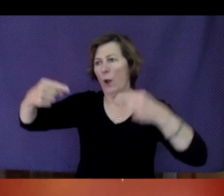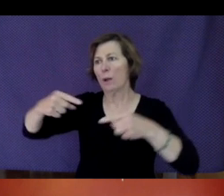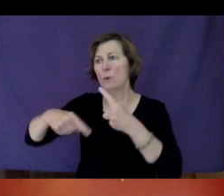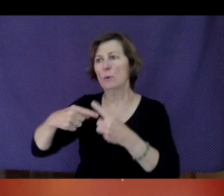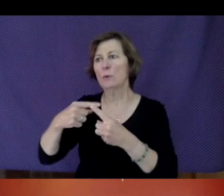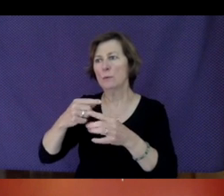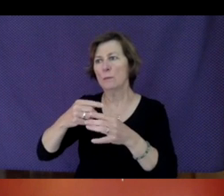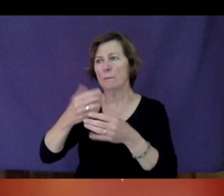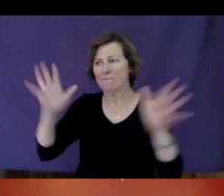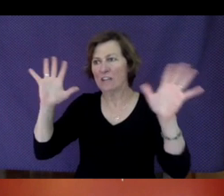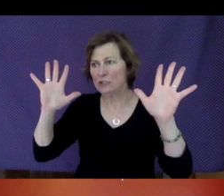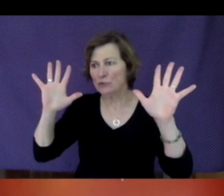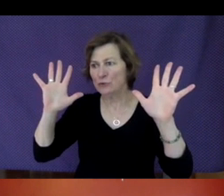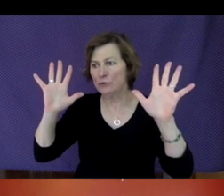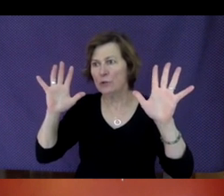That hurts